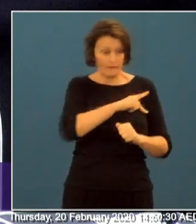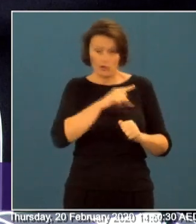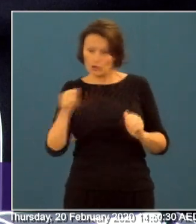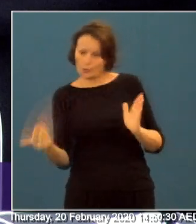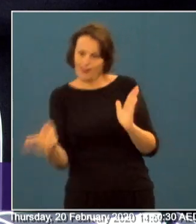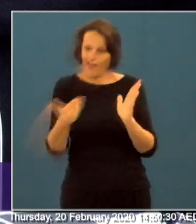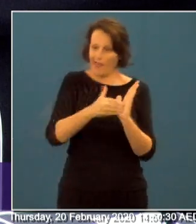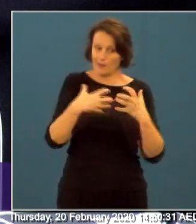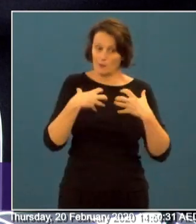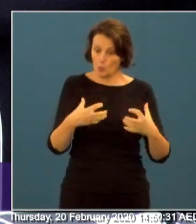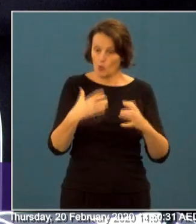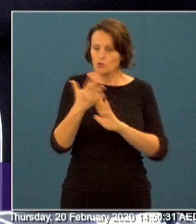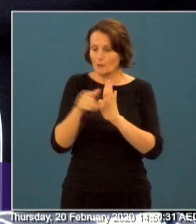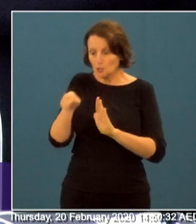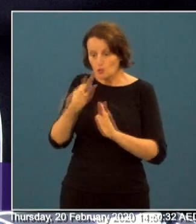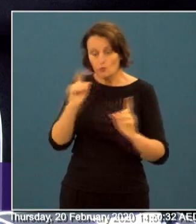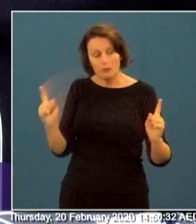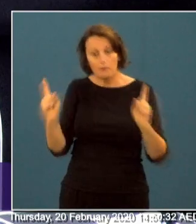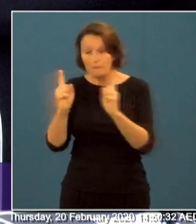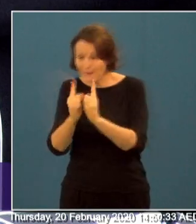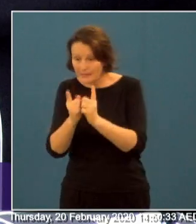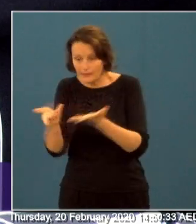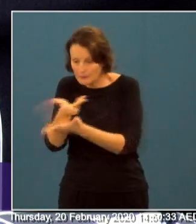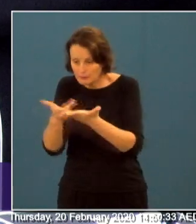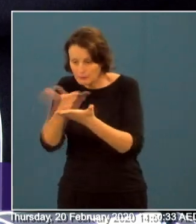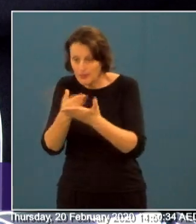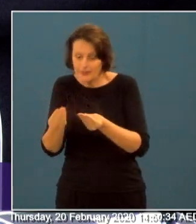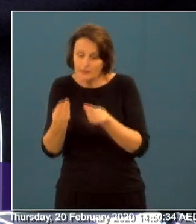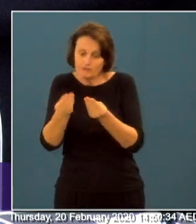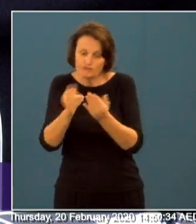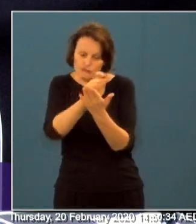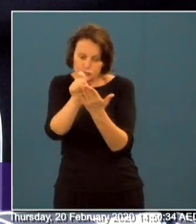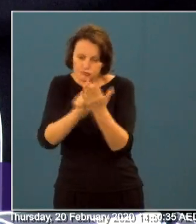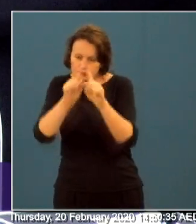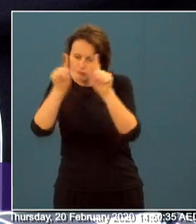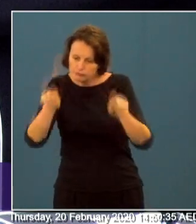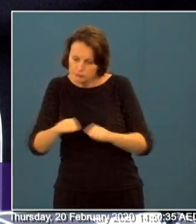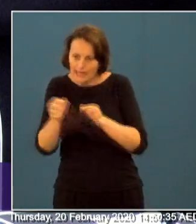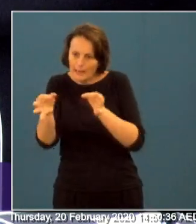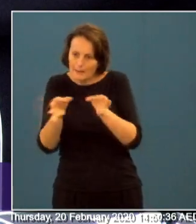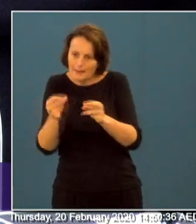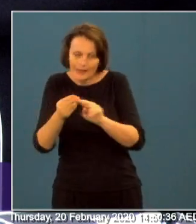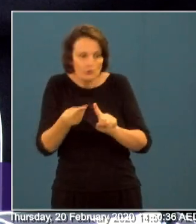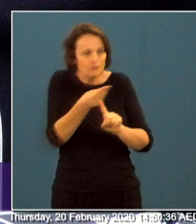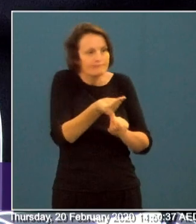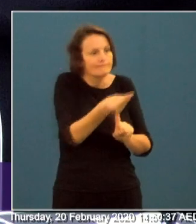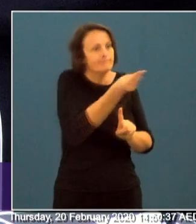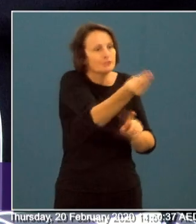with a care plan going forward? DR SMALL: That's correct. And we'll be looking at ways that we can maintain relationships.